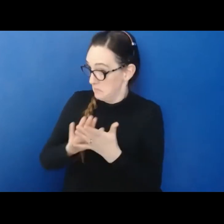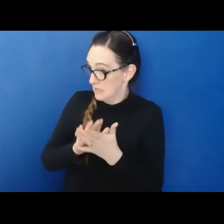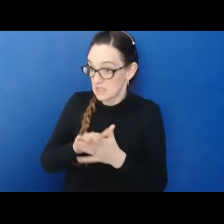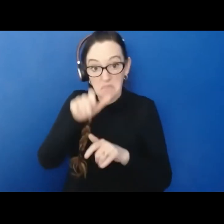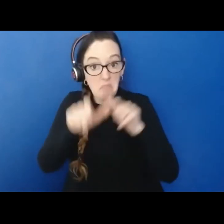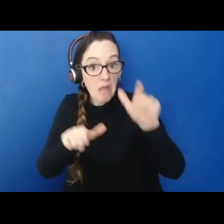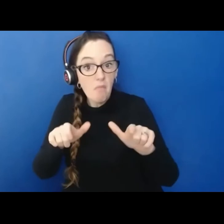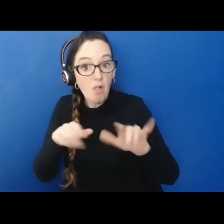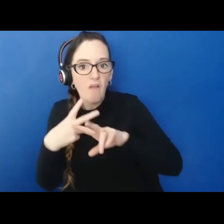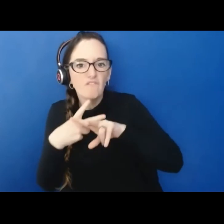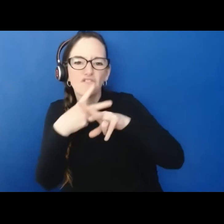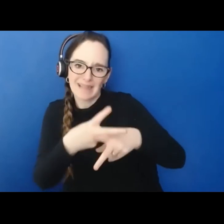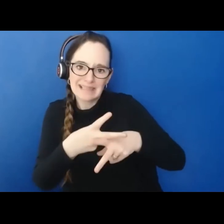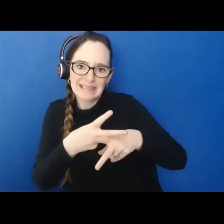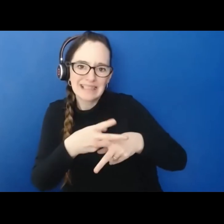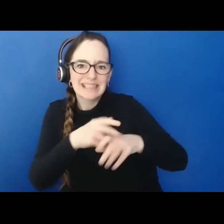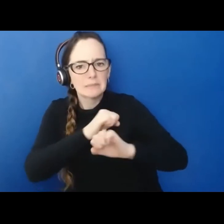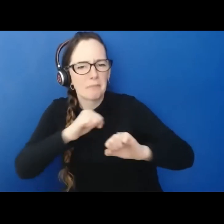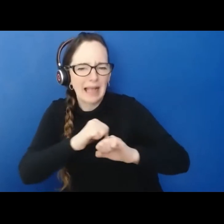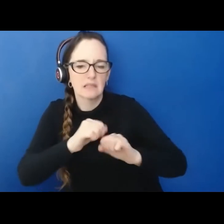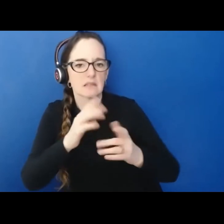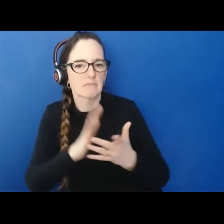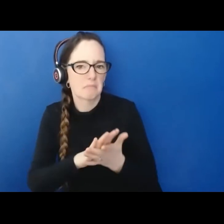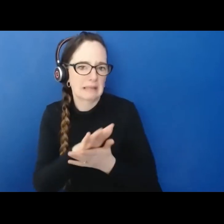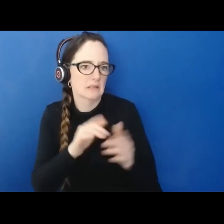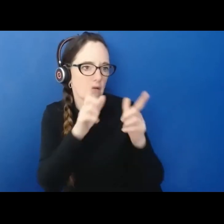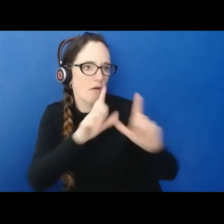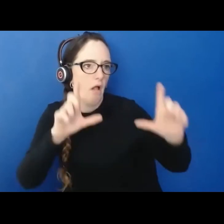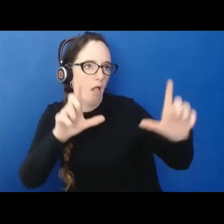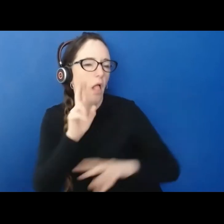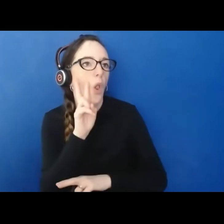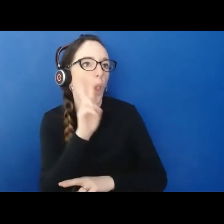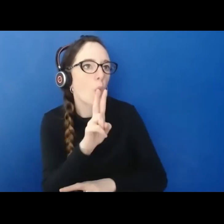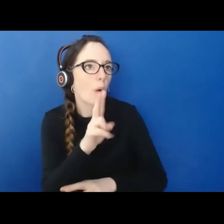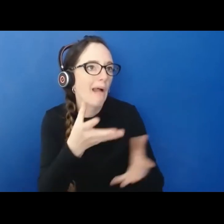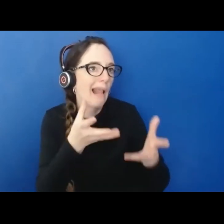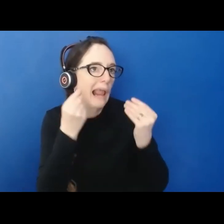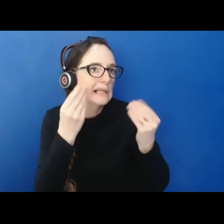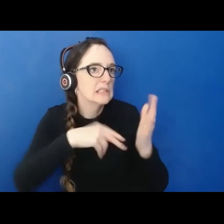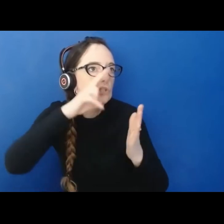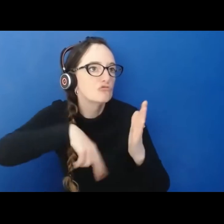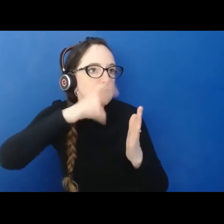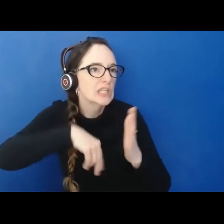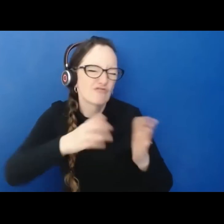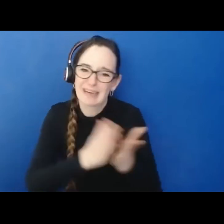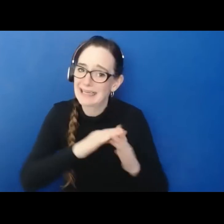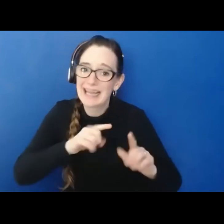space, that sees the work, listens to the work or reads the work because there are like many different ways of